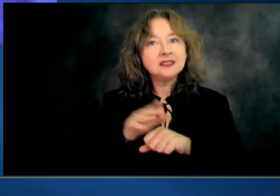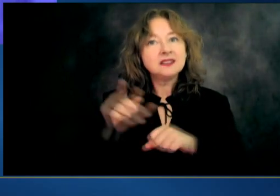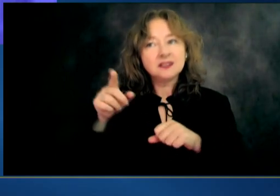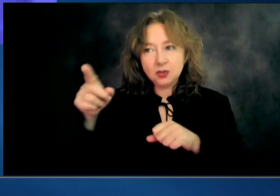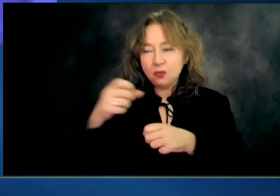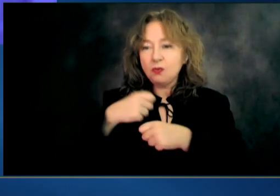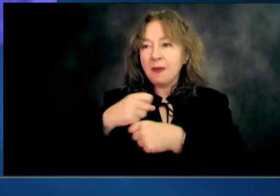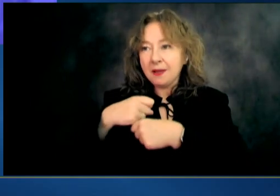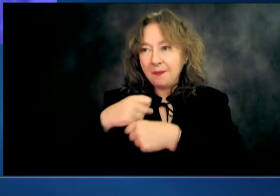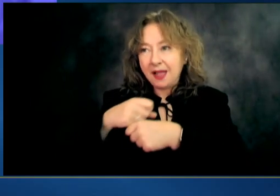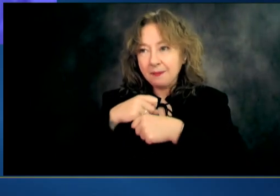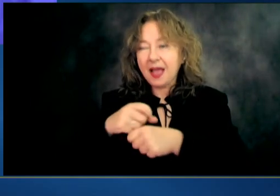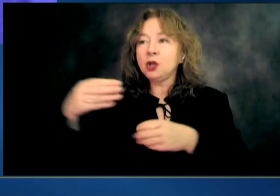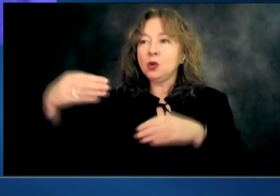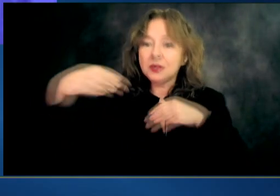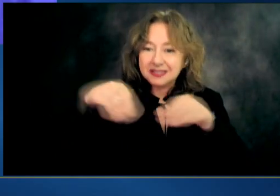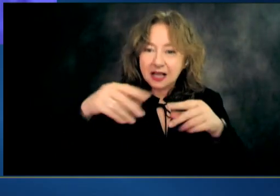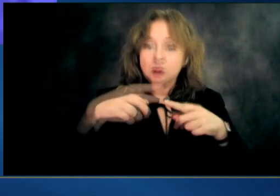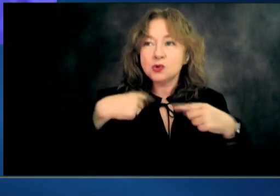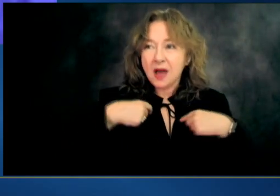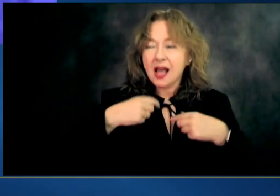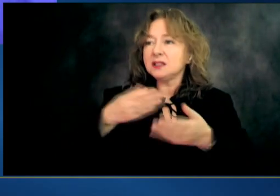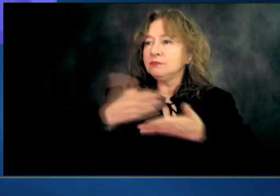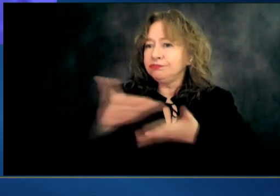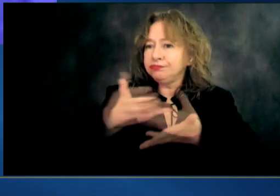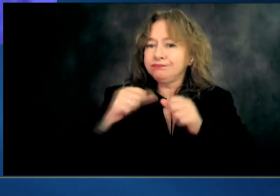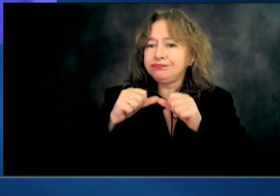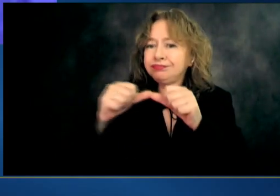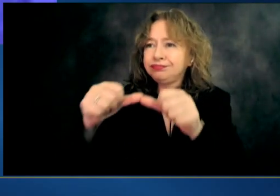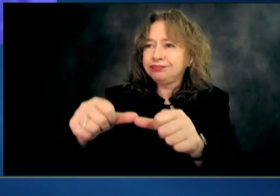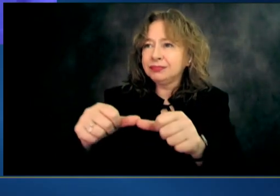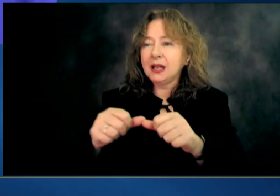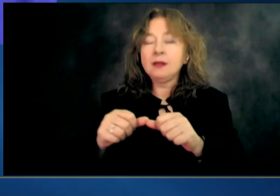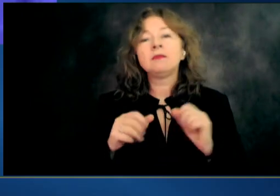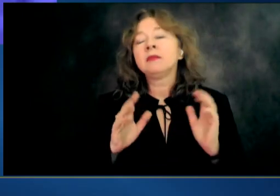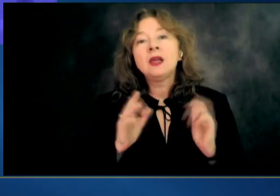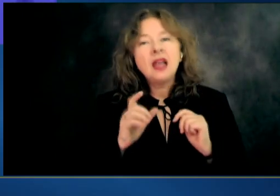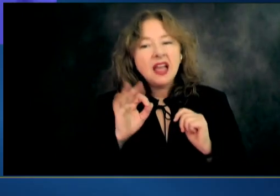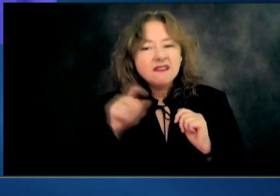return on their therapy, because if they wait for you individually to buy it, very few can say that